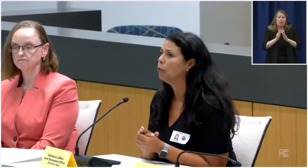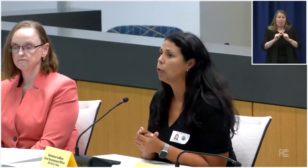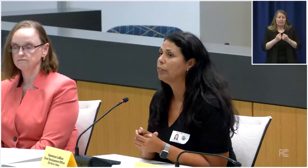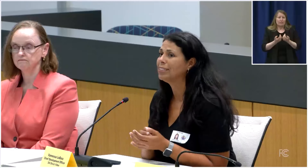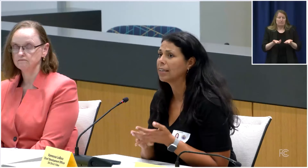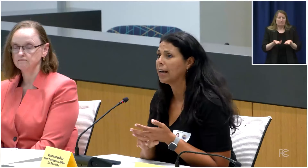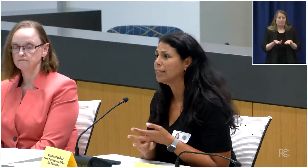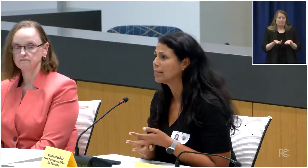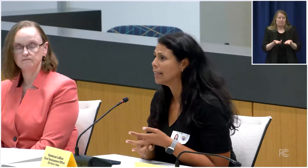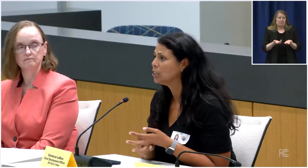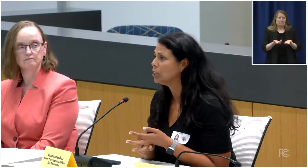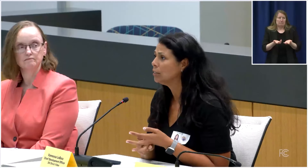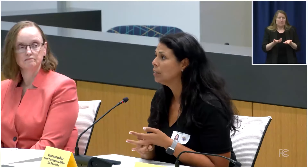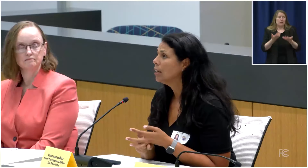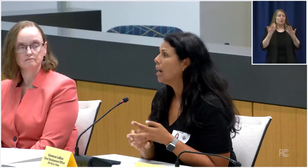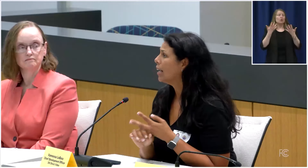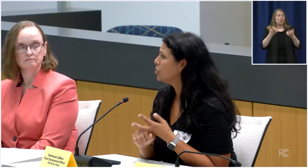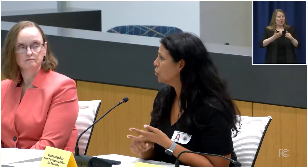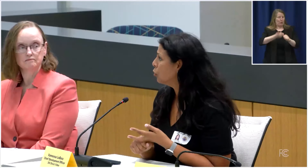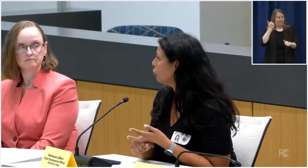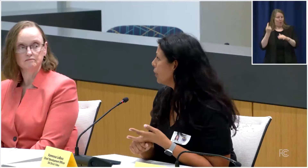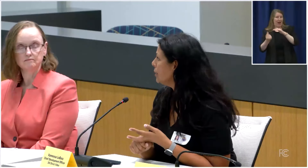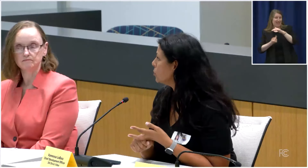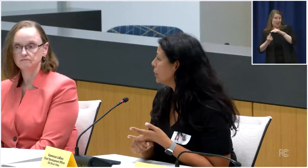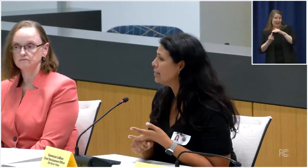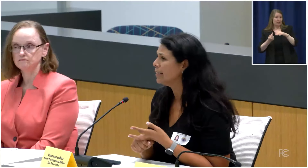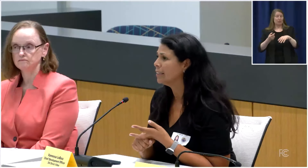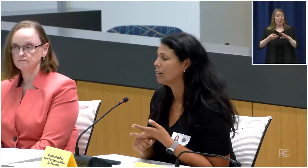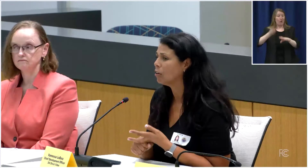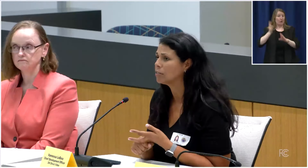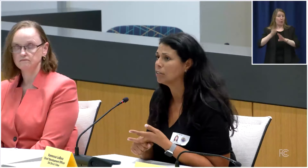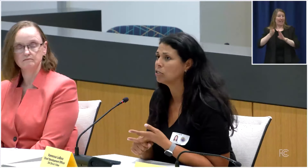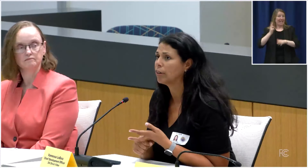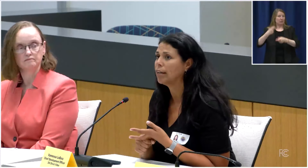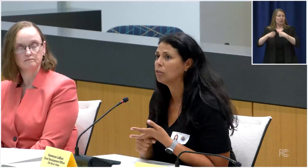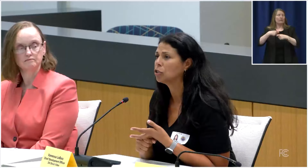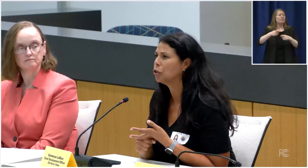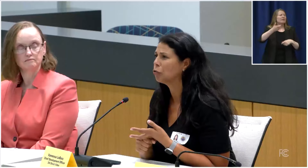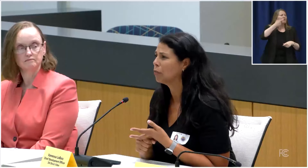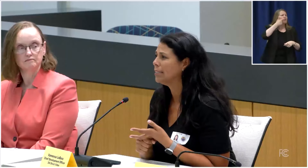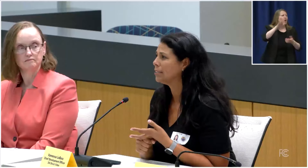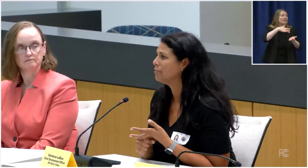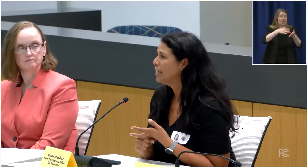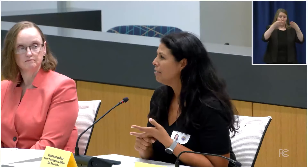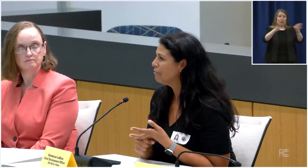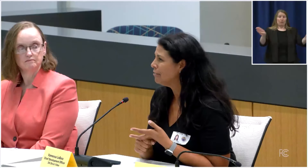SO WHEN YOU'RE TALKING ABOUT ONLY HIRING TWO OR THREE OR FOUR PEOPLE OR A SMALL TEAM, YOU WANT TO AVOID THINGS LIKE ISOLATION.